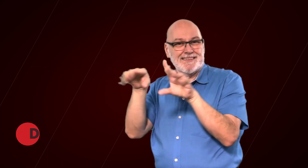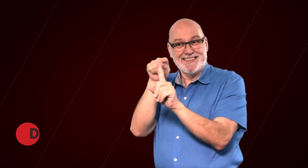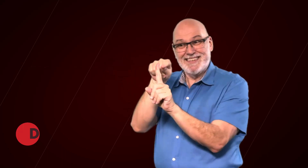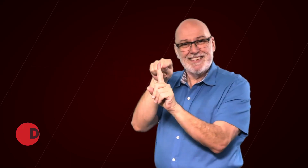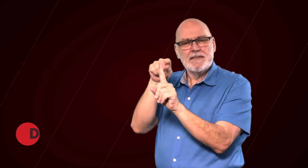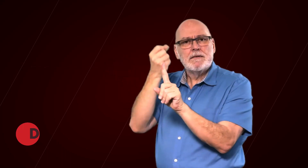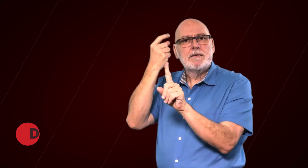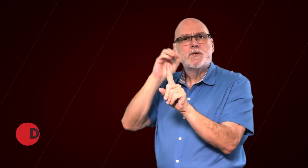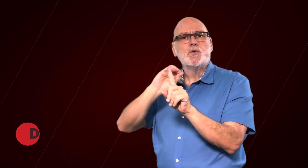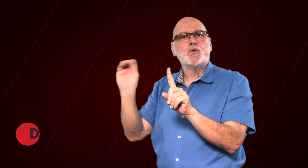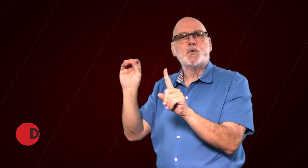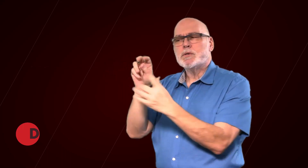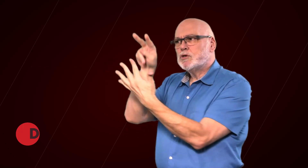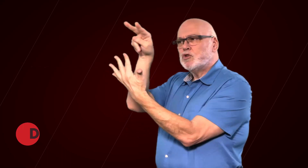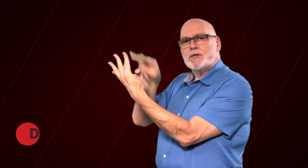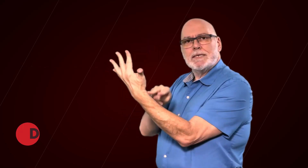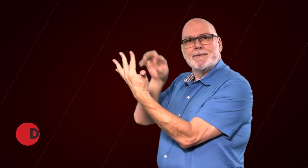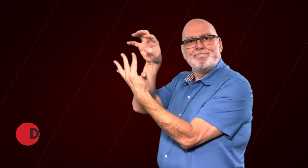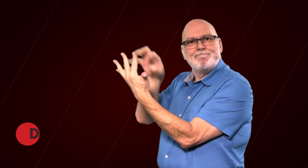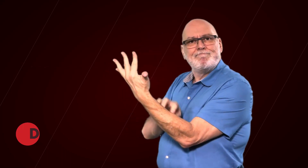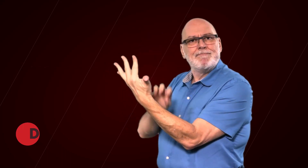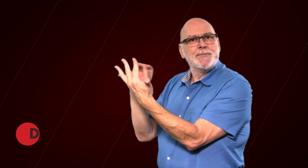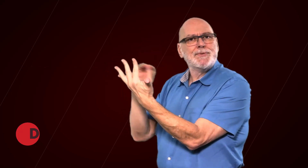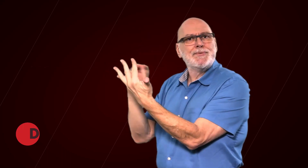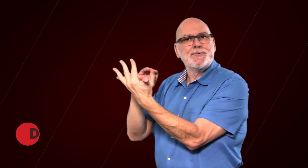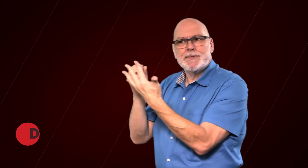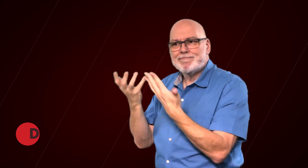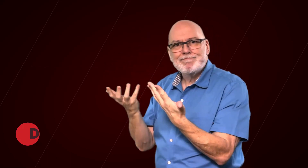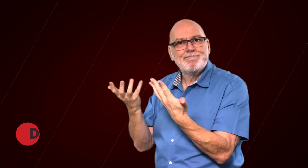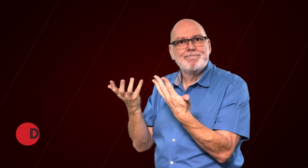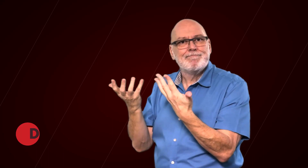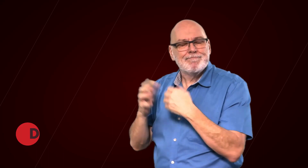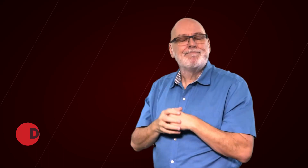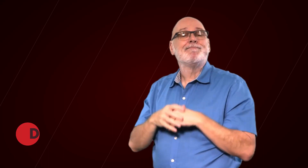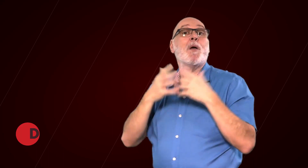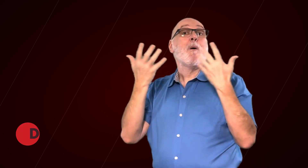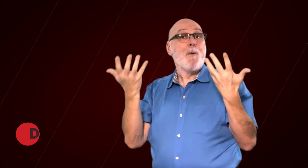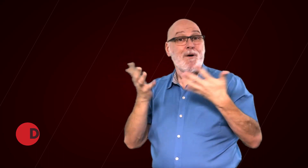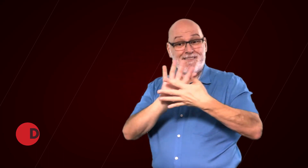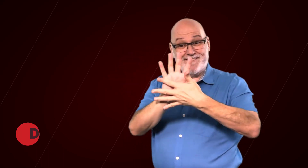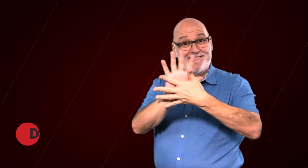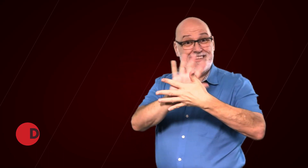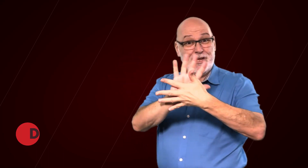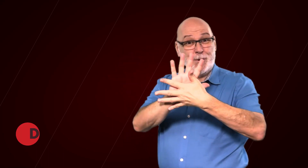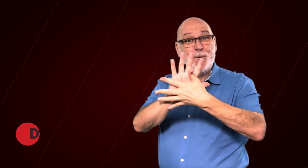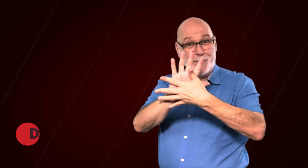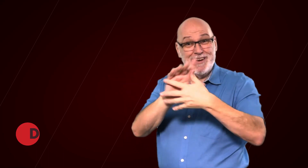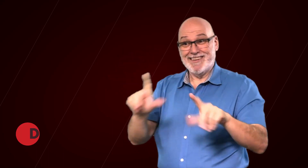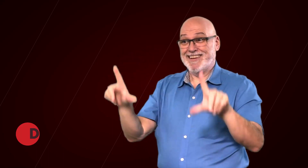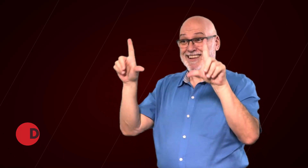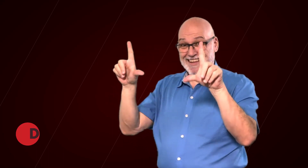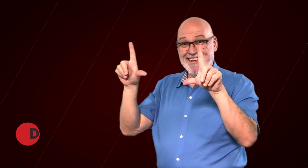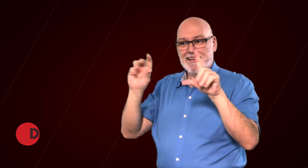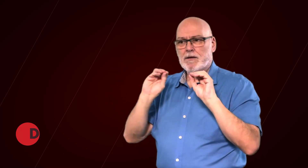it on a podcast but no transcript is available? Or if it is a video